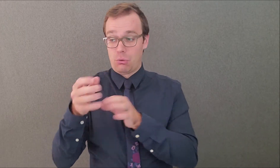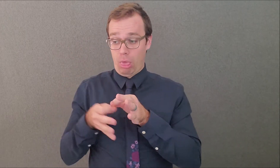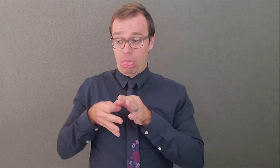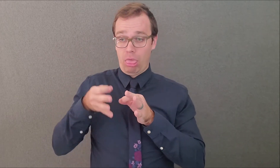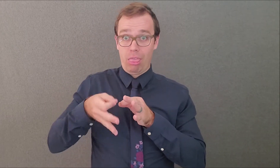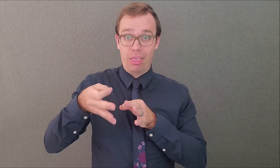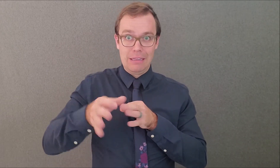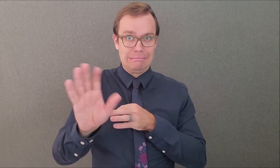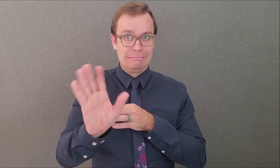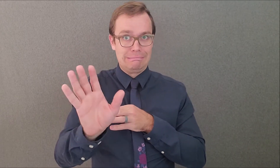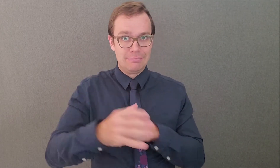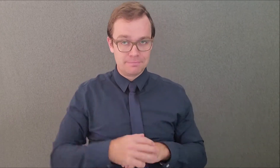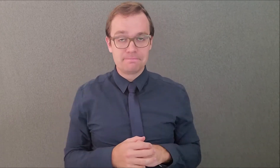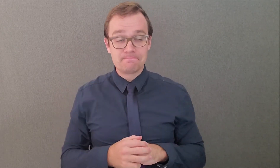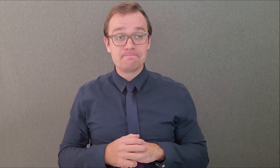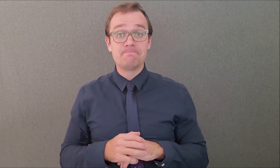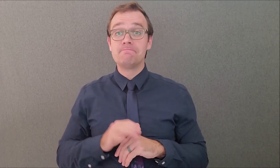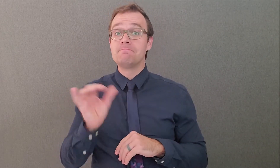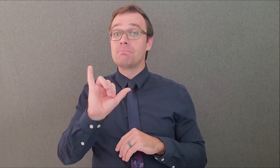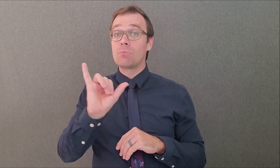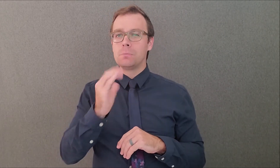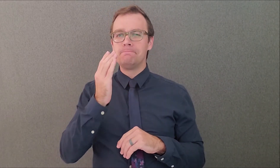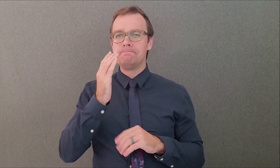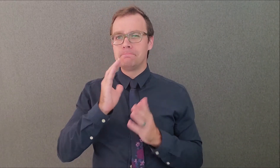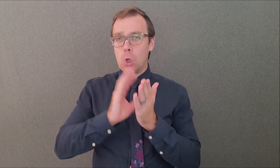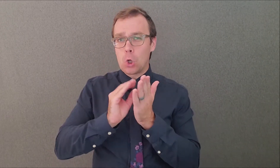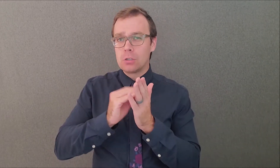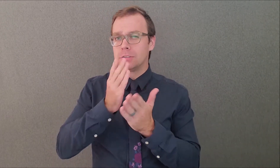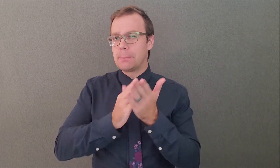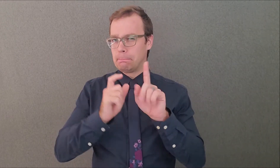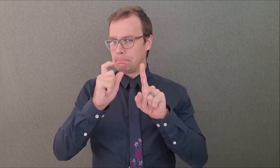Additionally, familiarizing yourself with the terms below